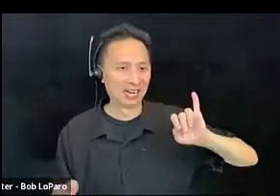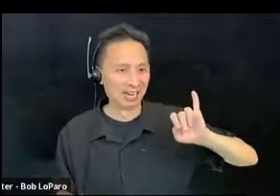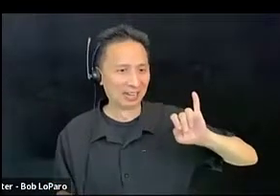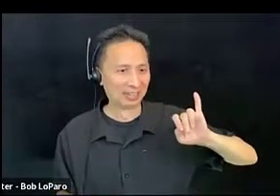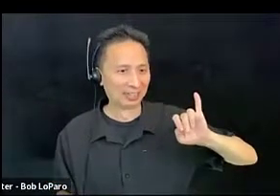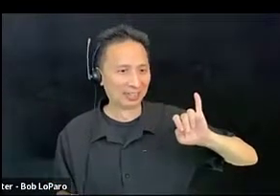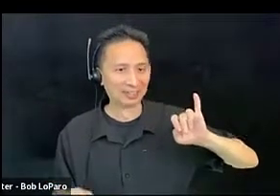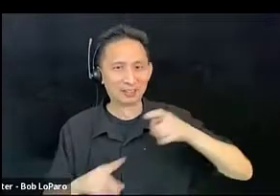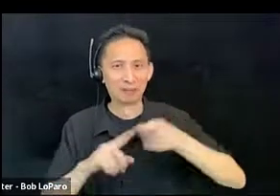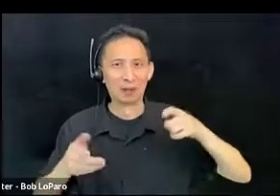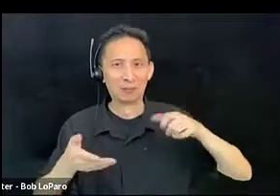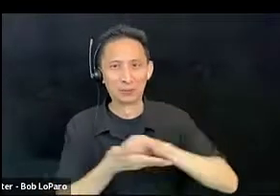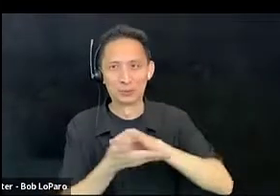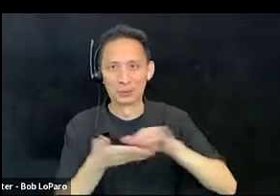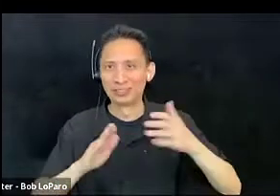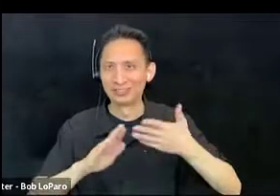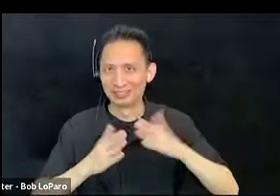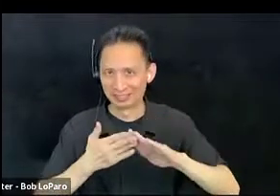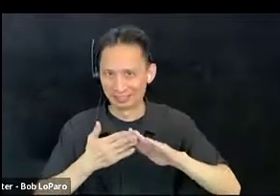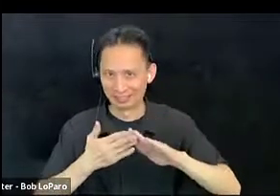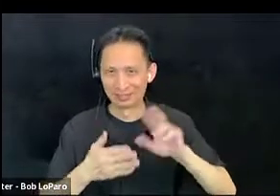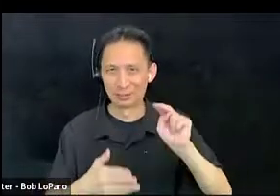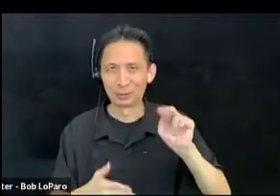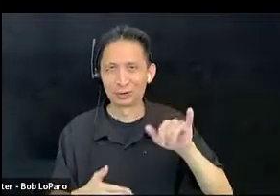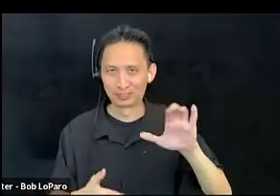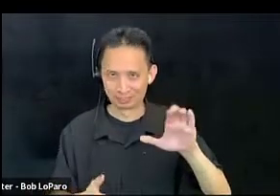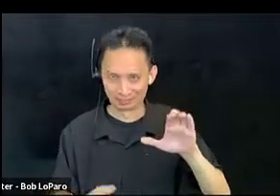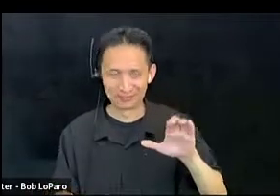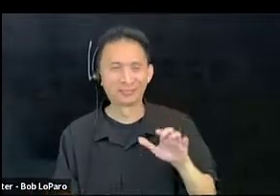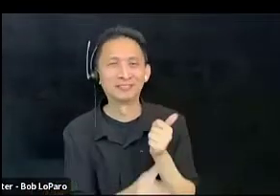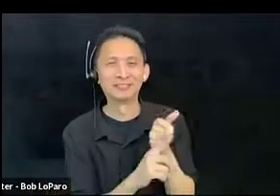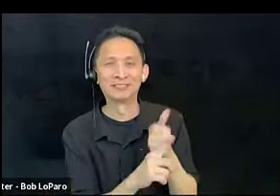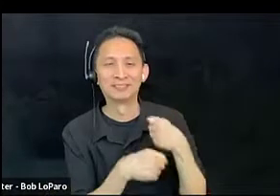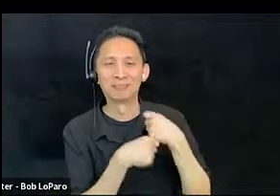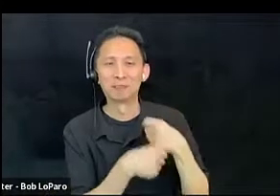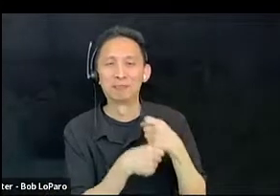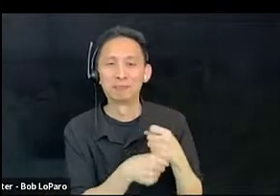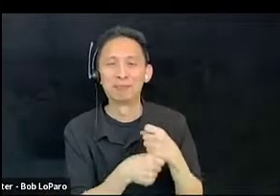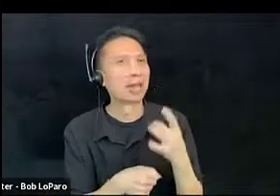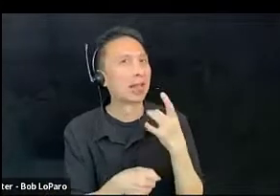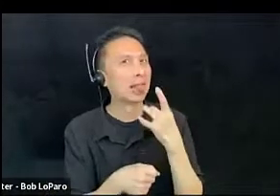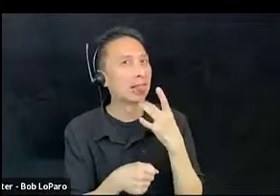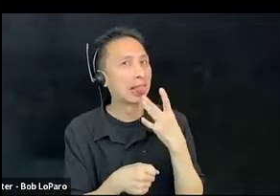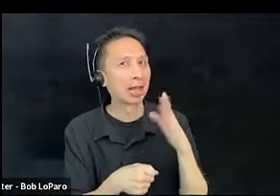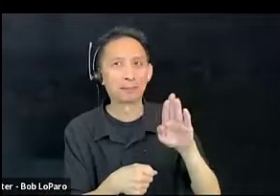who made her own tangible symbol for light box for a student with CVI,